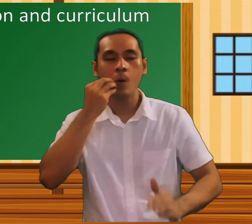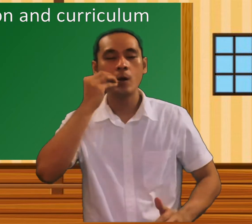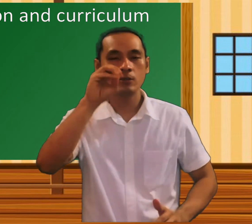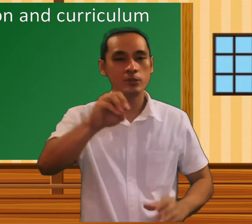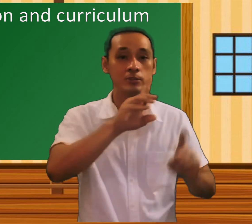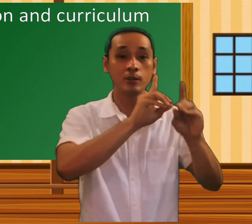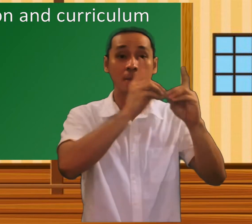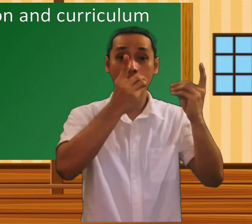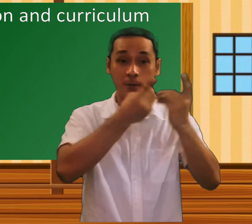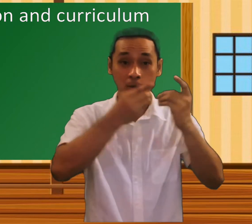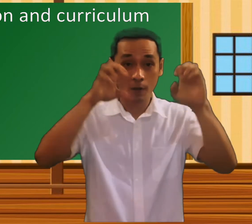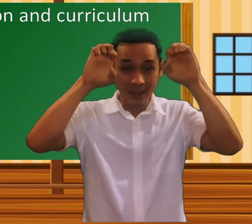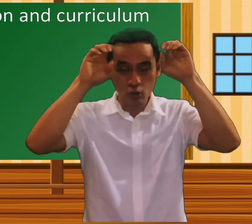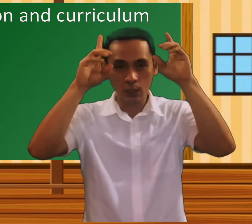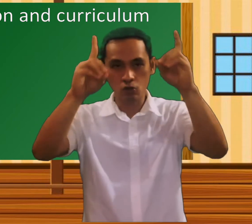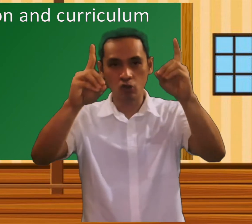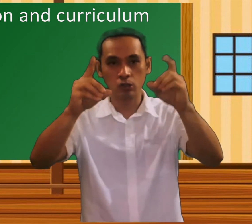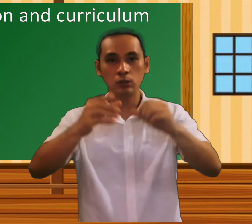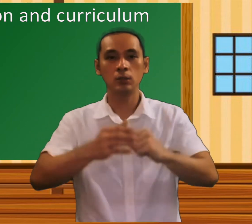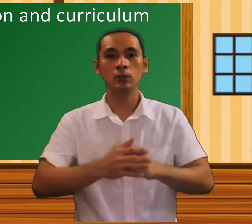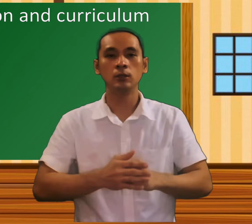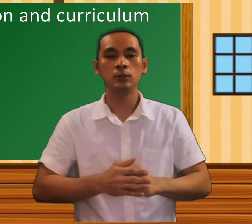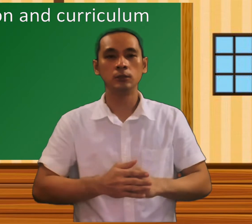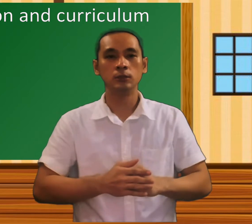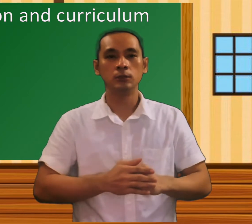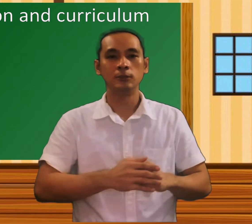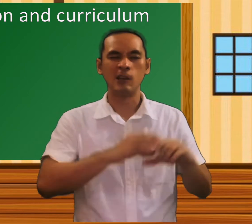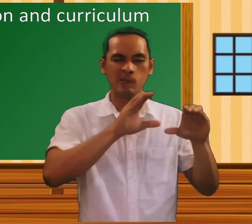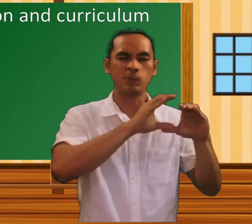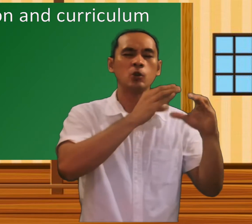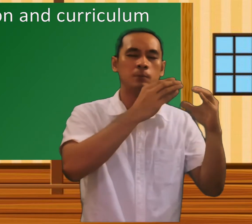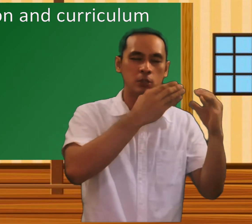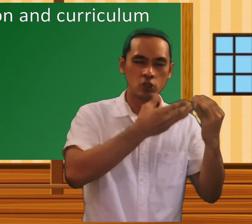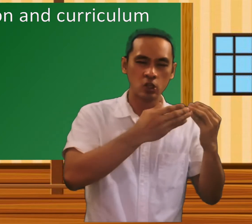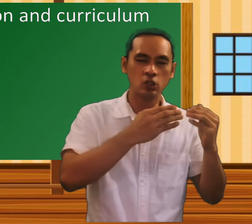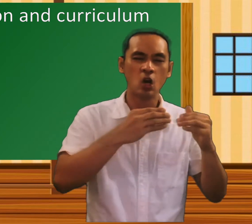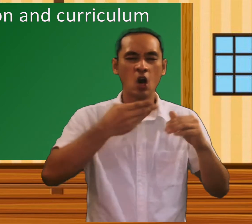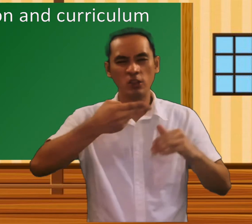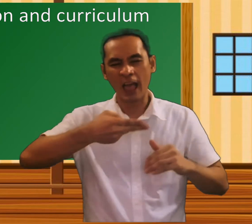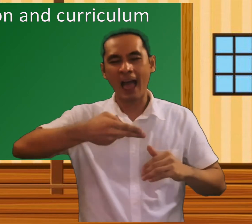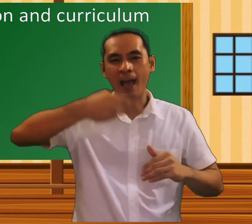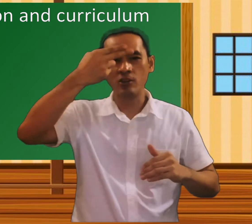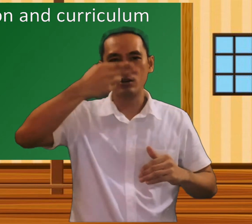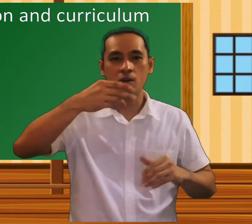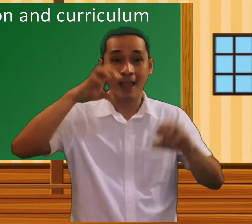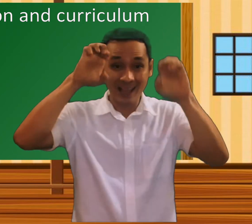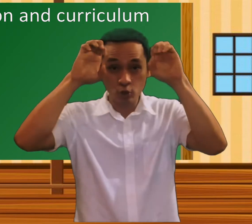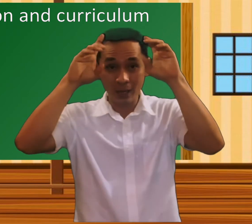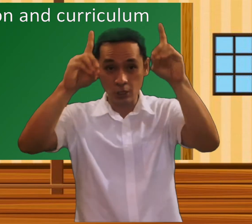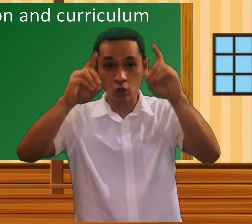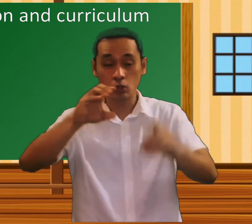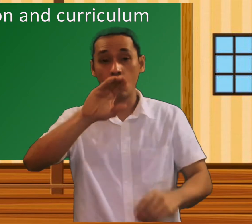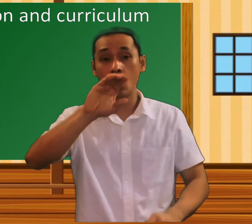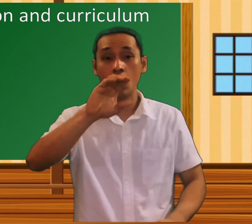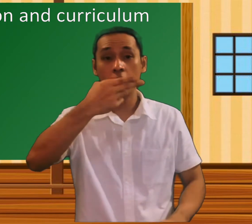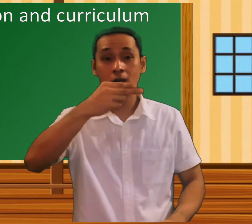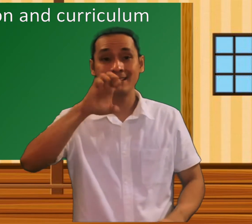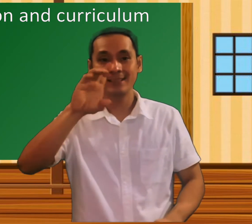department of education or dep ed the commission the commission on higher education or ched